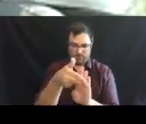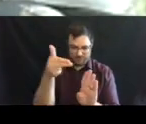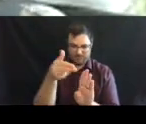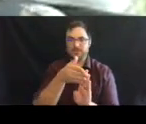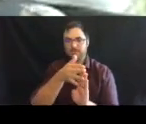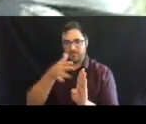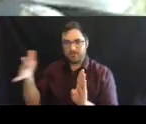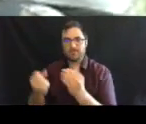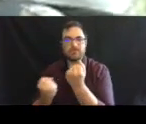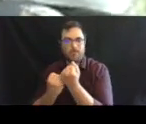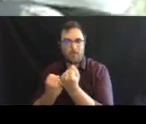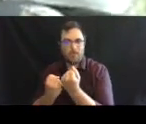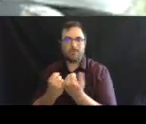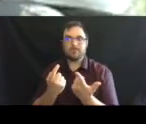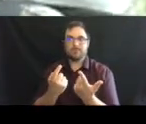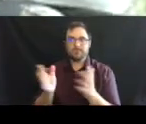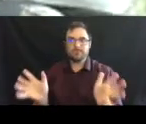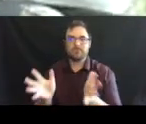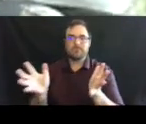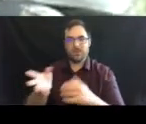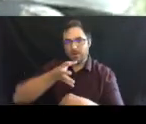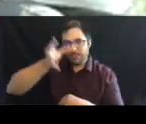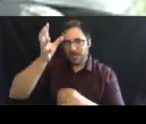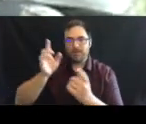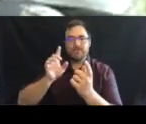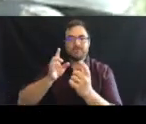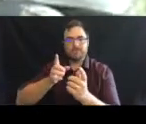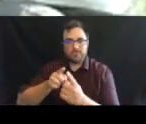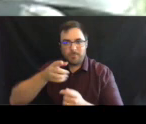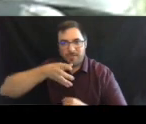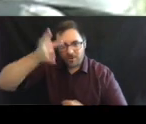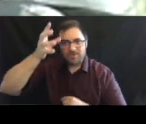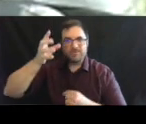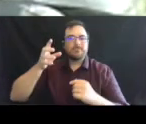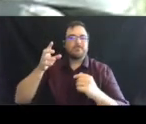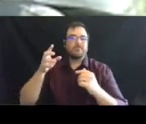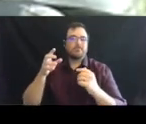enhancing our parent to parent support in the communities is one way that we're doing that. We're